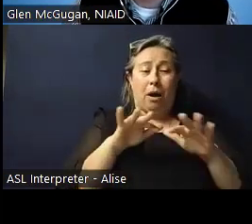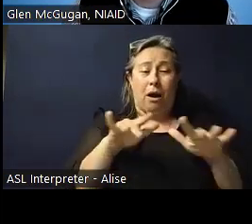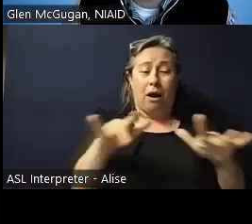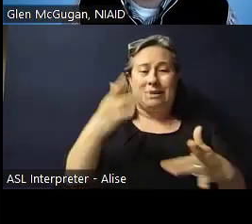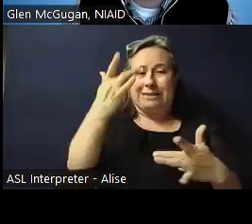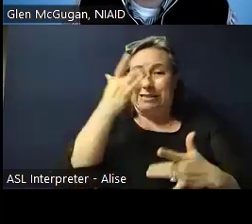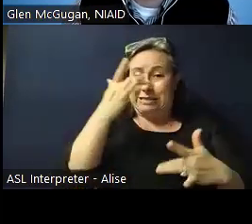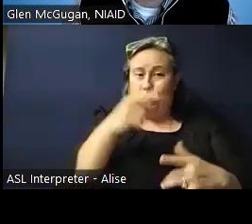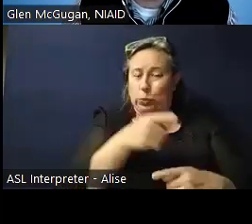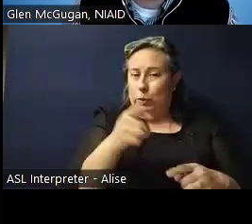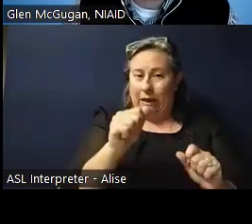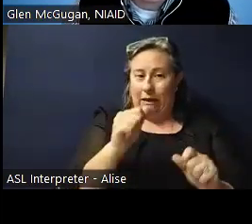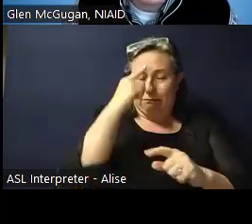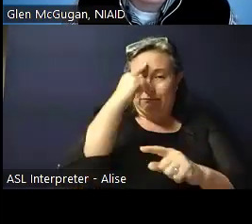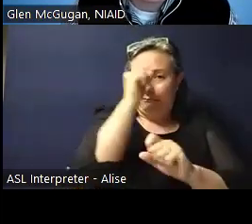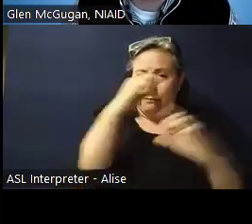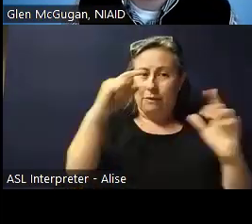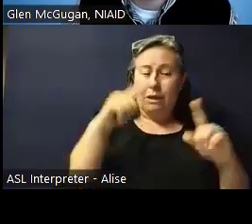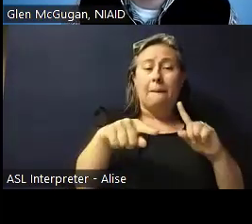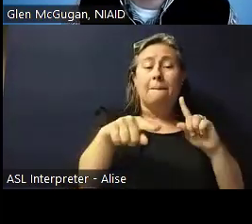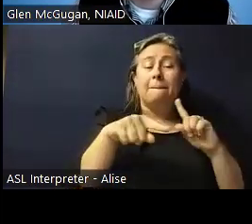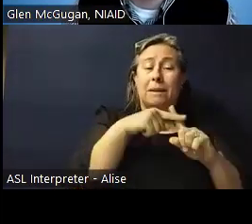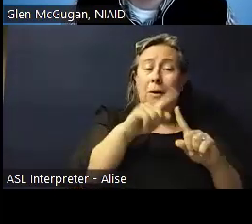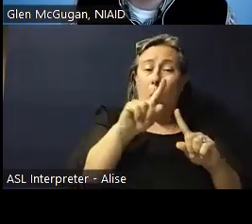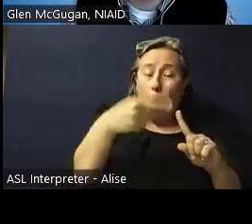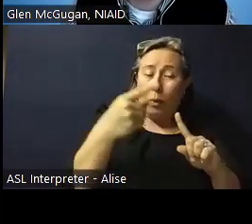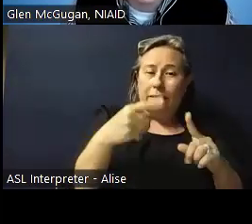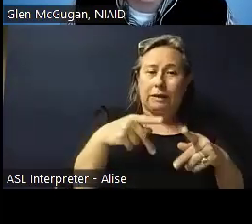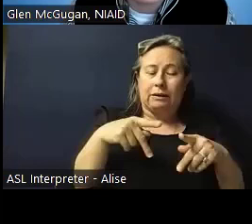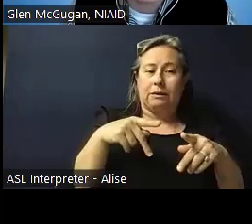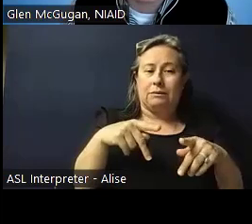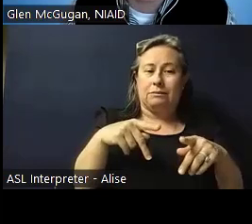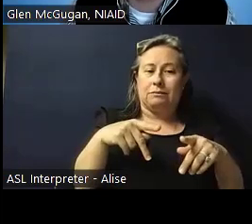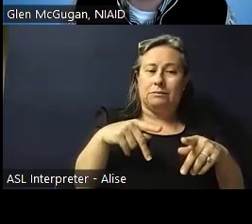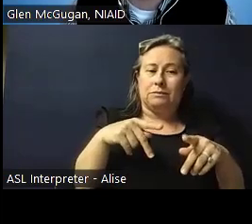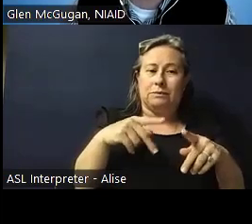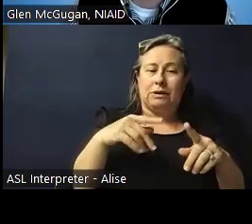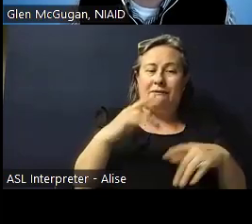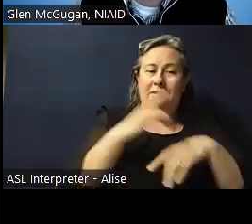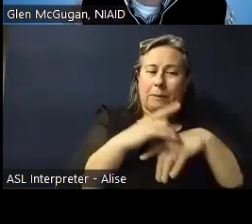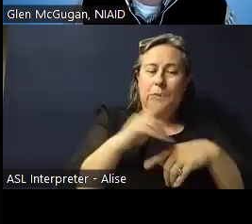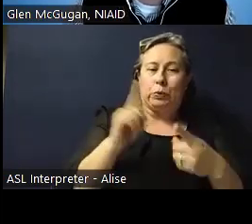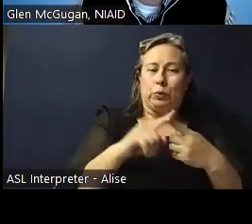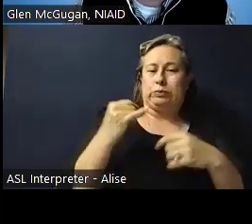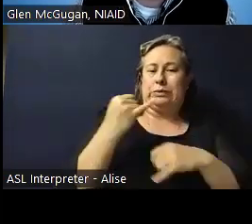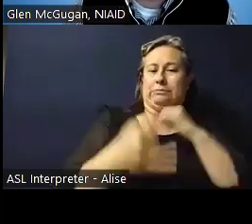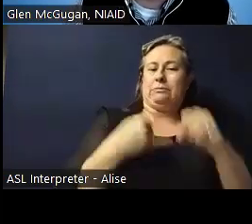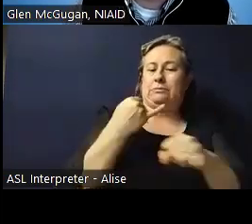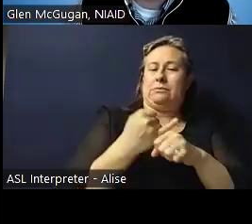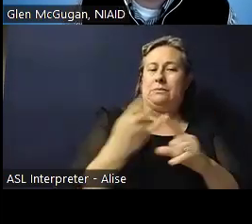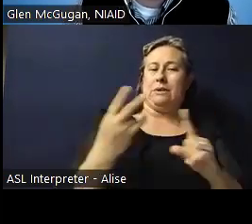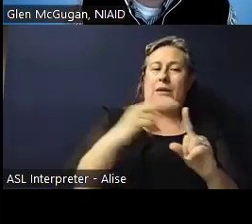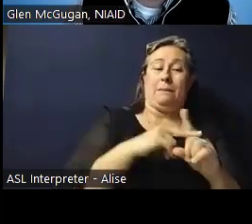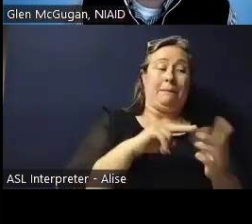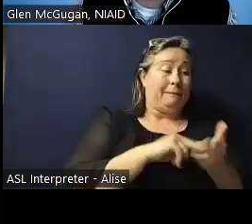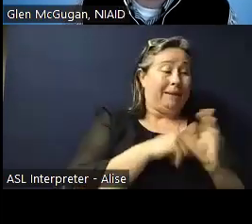and it's only open to international applicants. So this is an example where domestic institutions